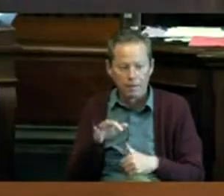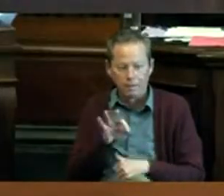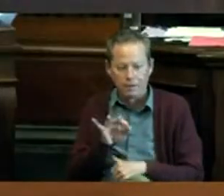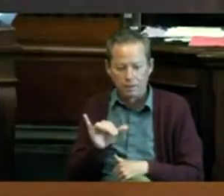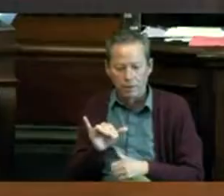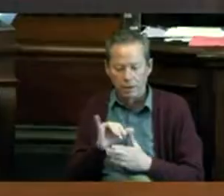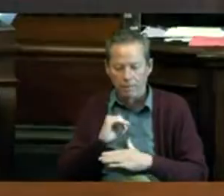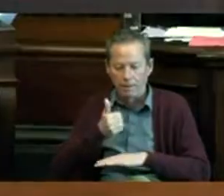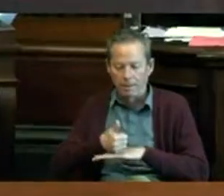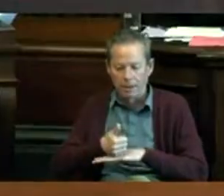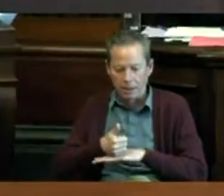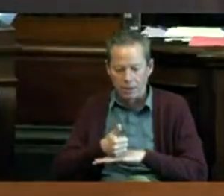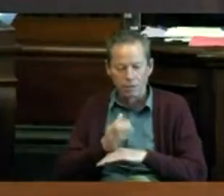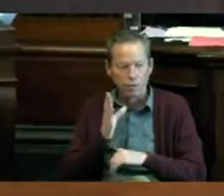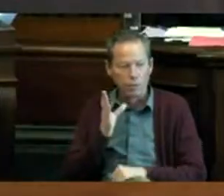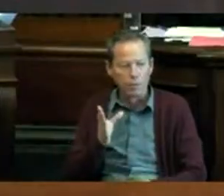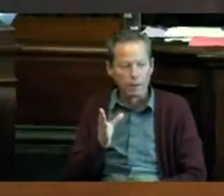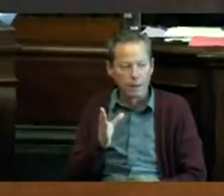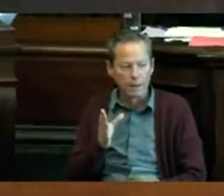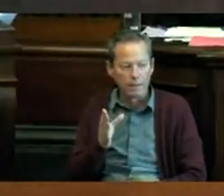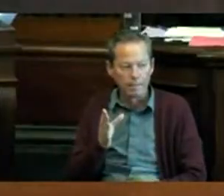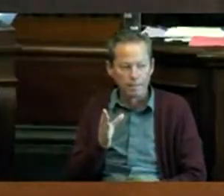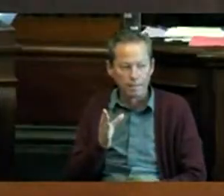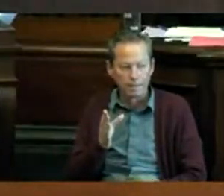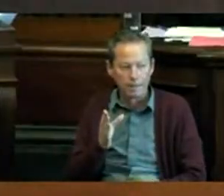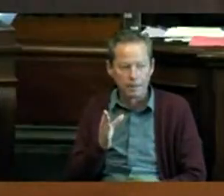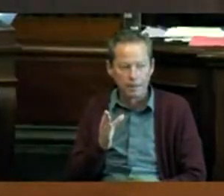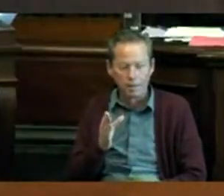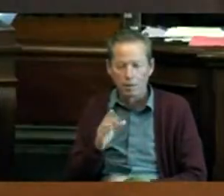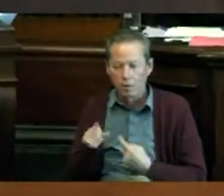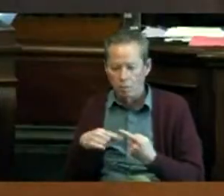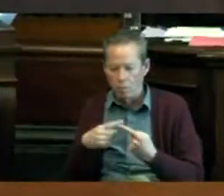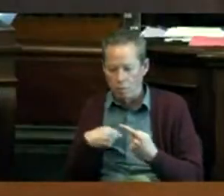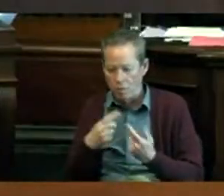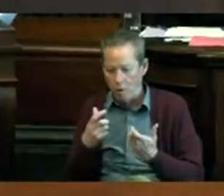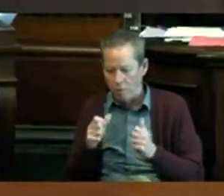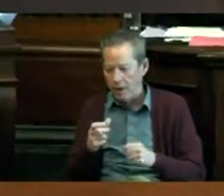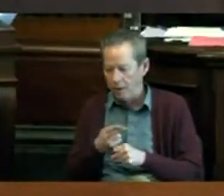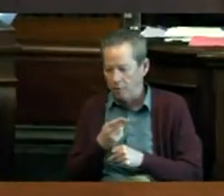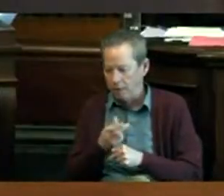frame within the first fiscal